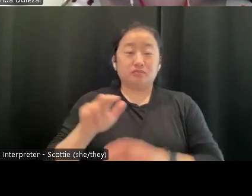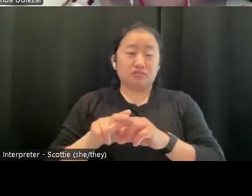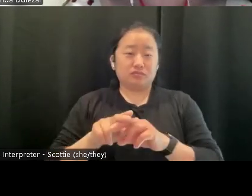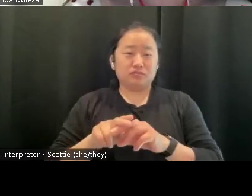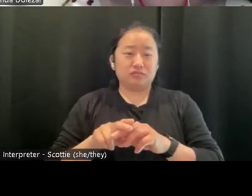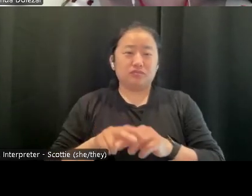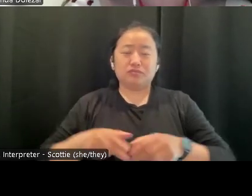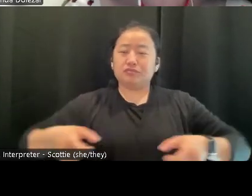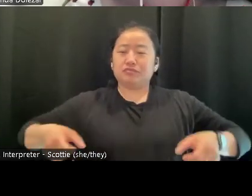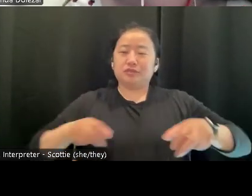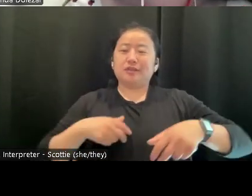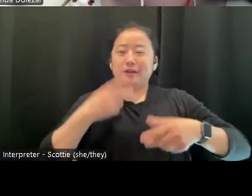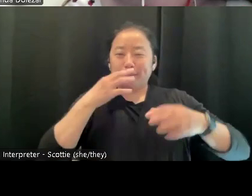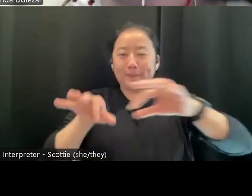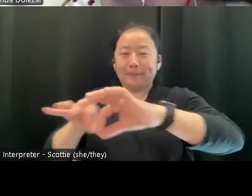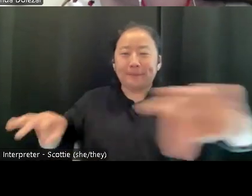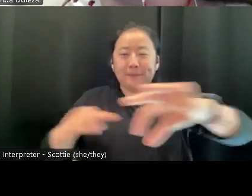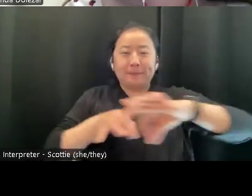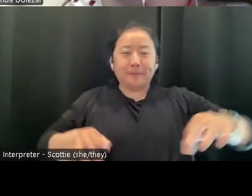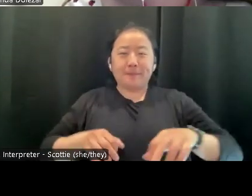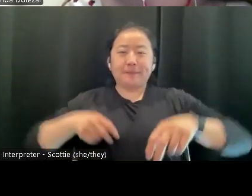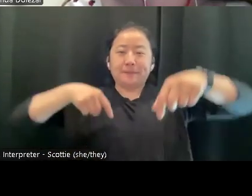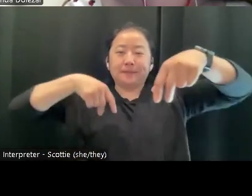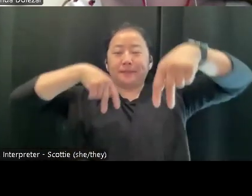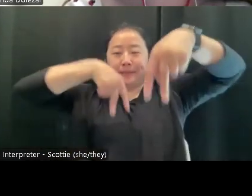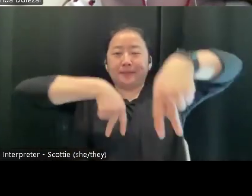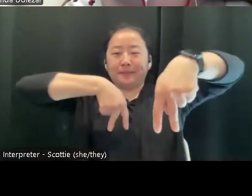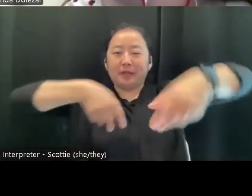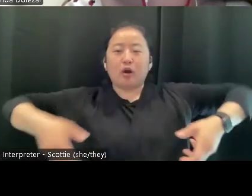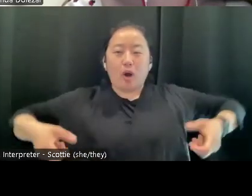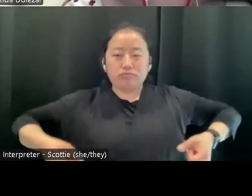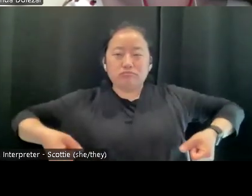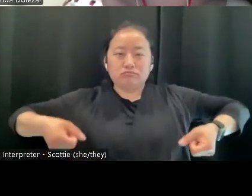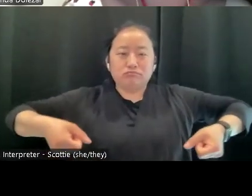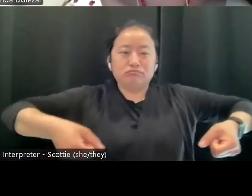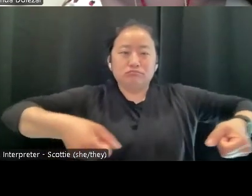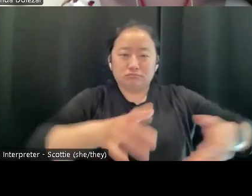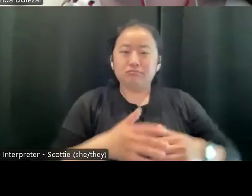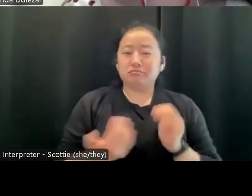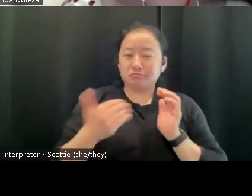as with the others, there is a -- and additional instructions on how to build your own device